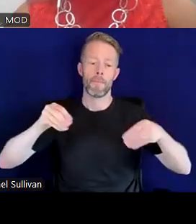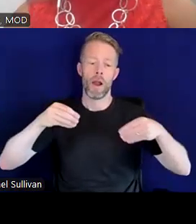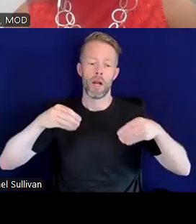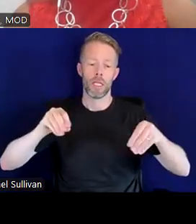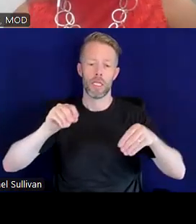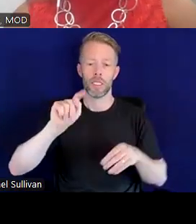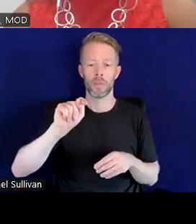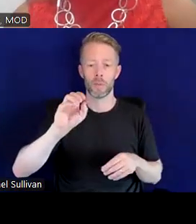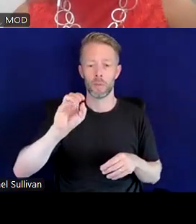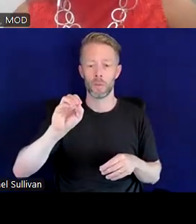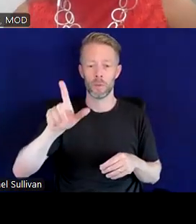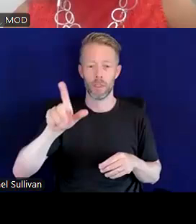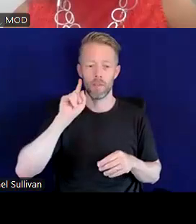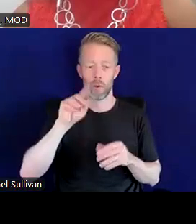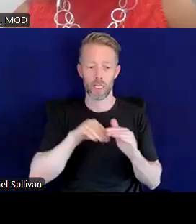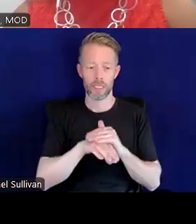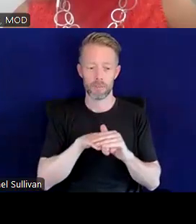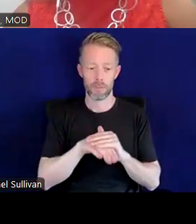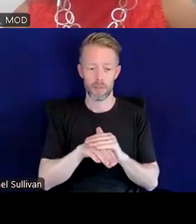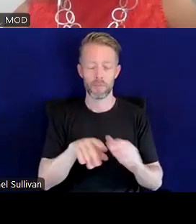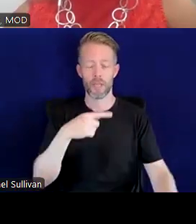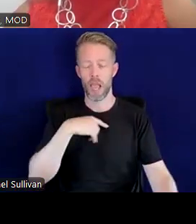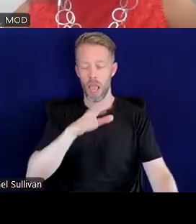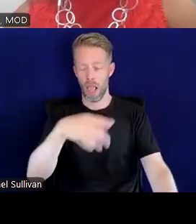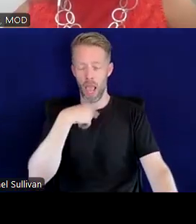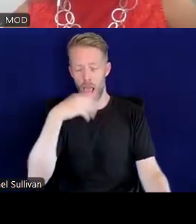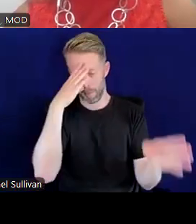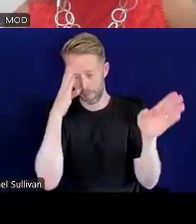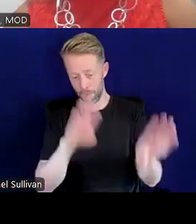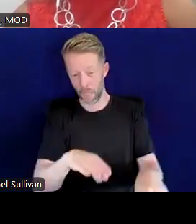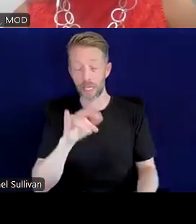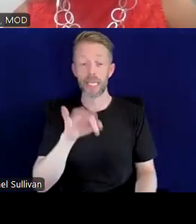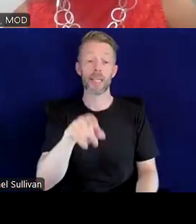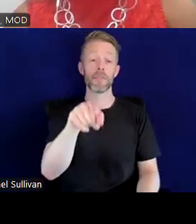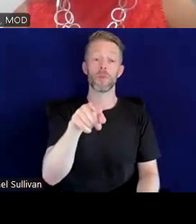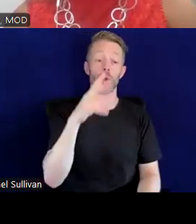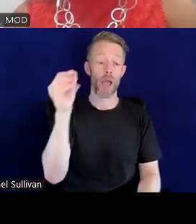marketing tool for accessibility. I bet you if we go out on the street and ask